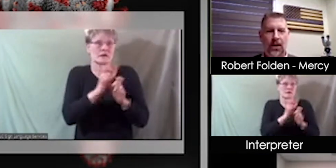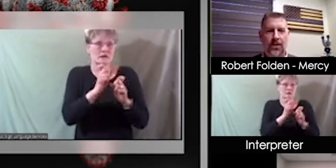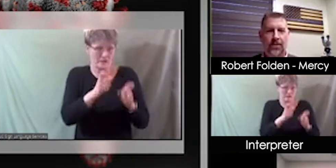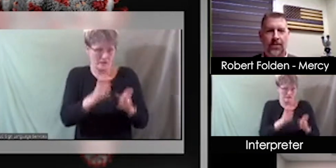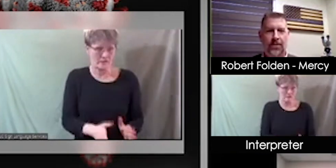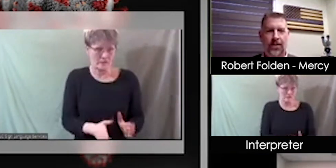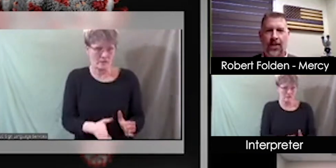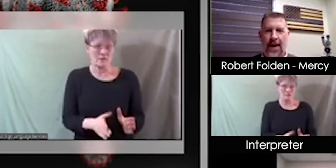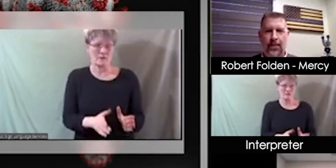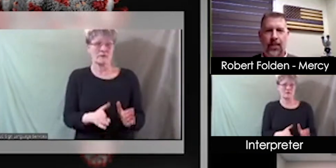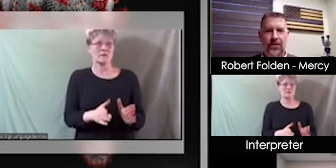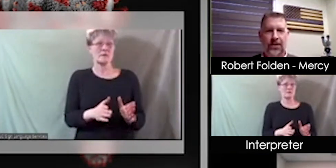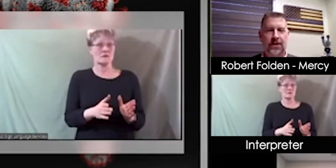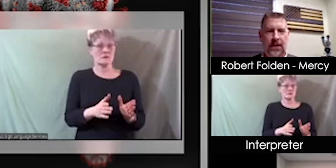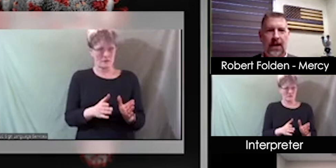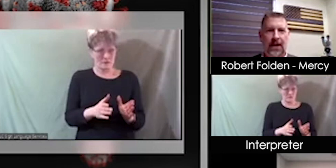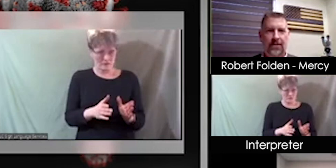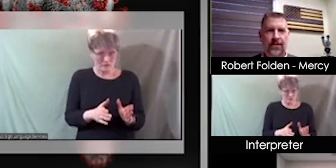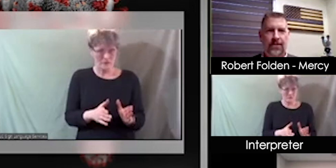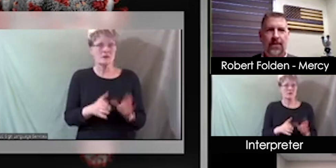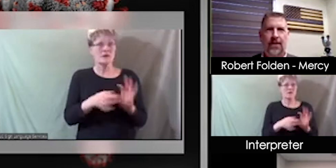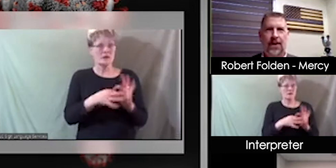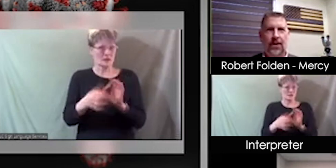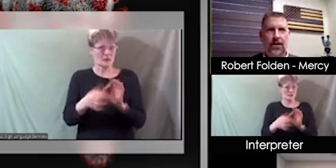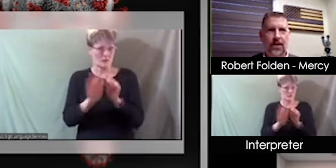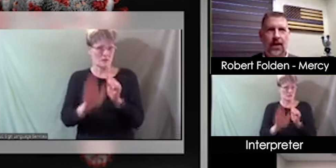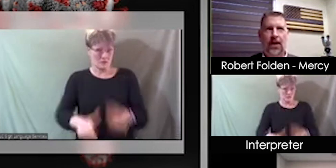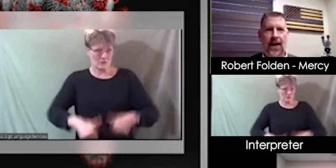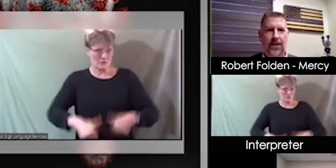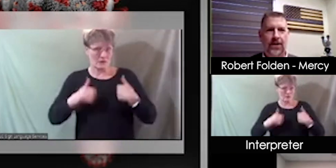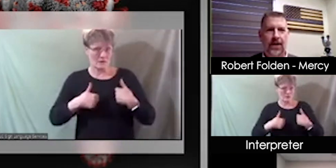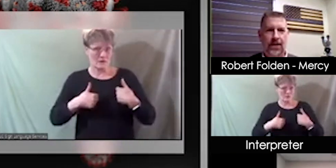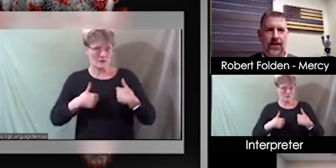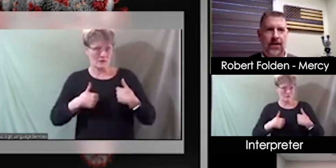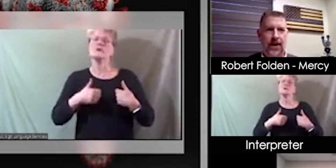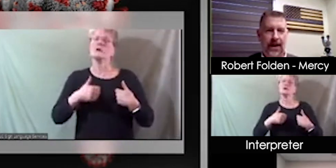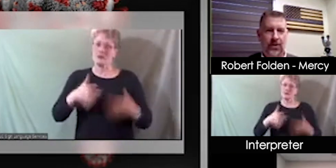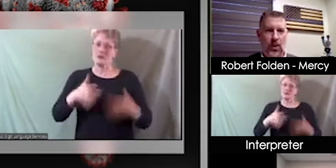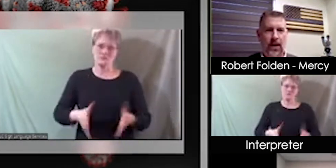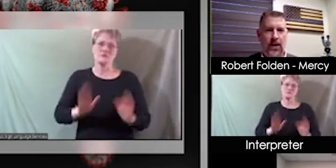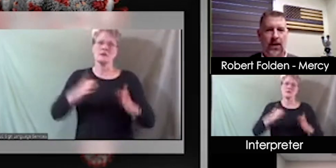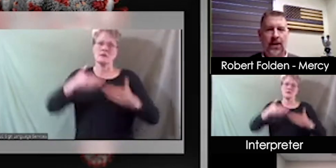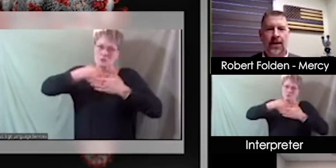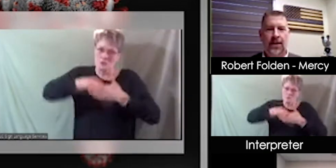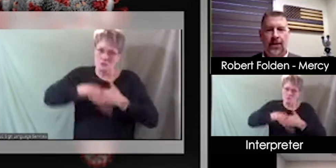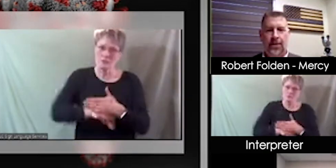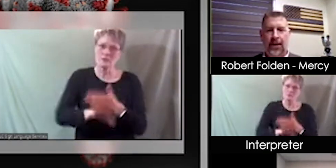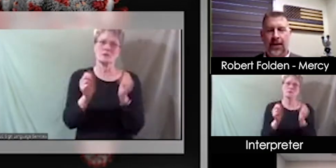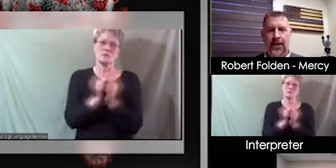of that person's life they're allowed in, as well, but